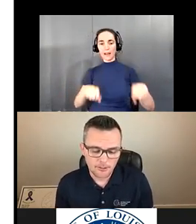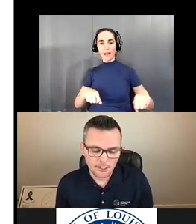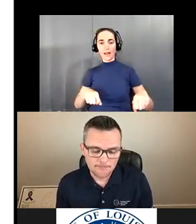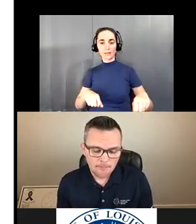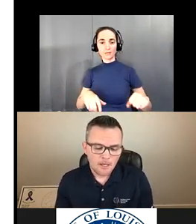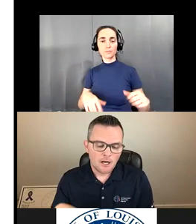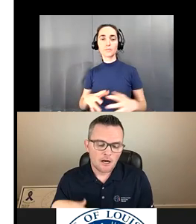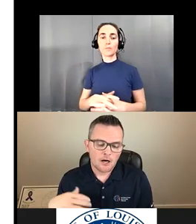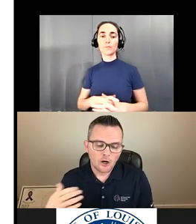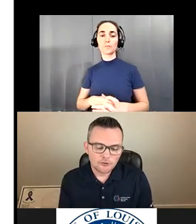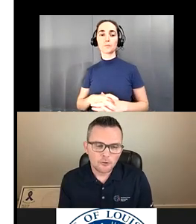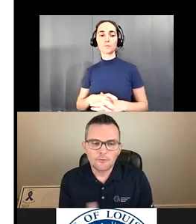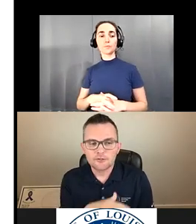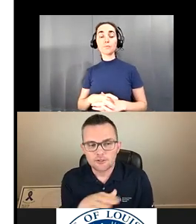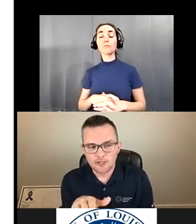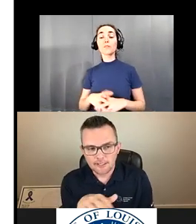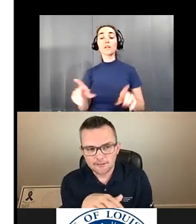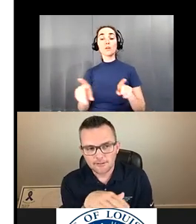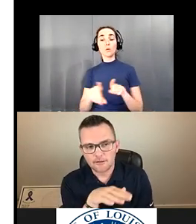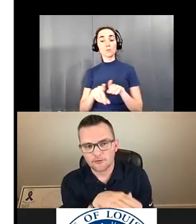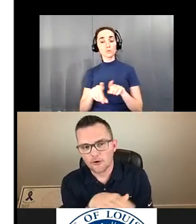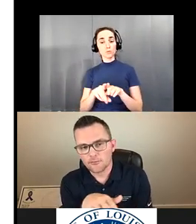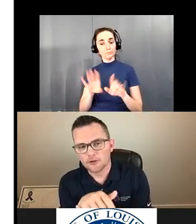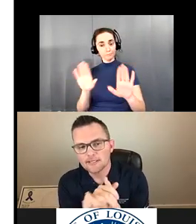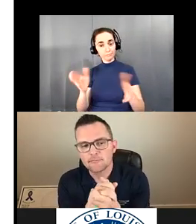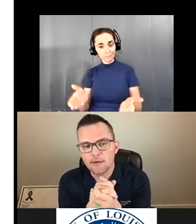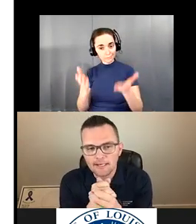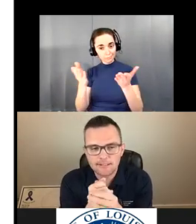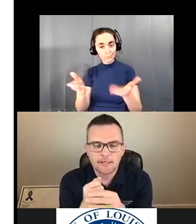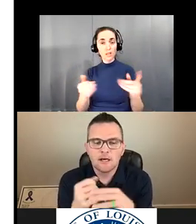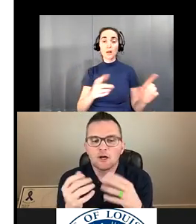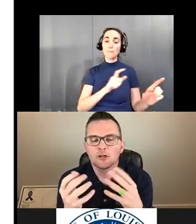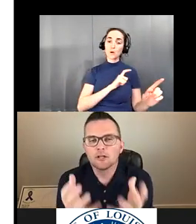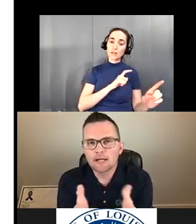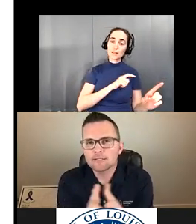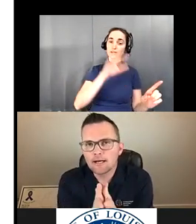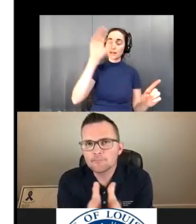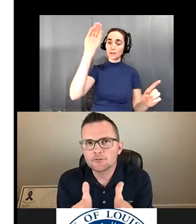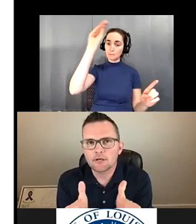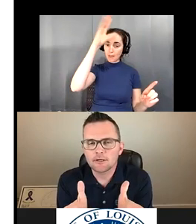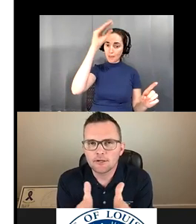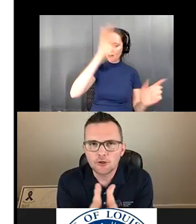15:41:42 done. Also we would suggest for both police and medics, a lot of times in your